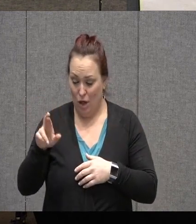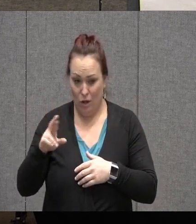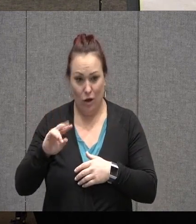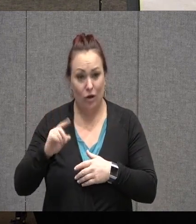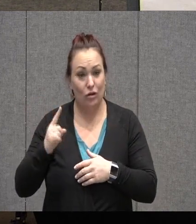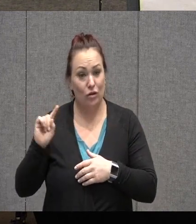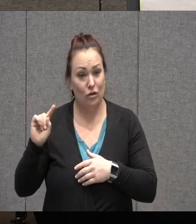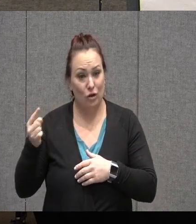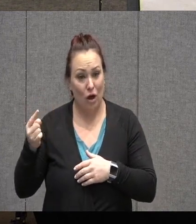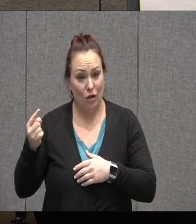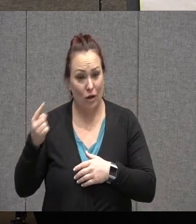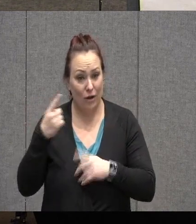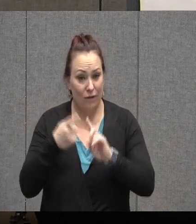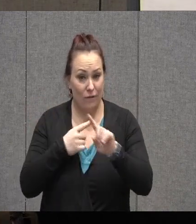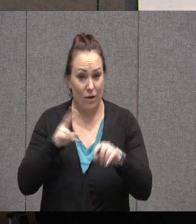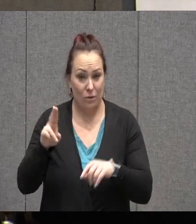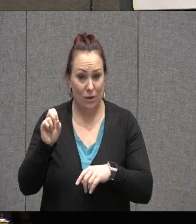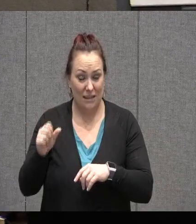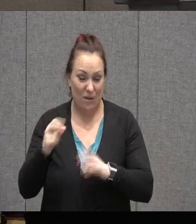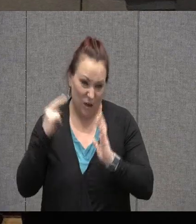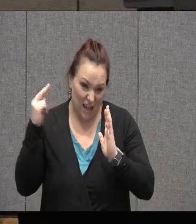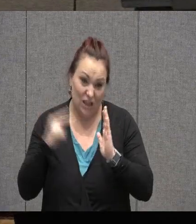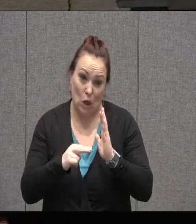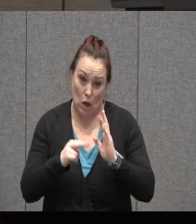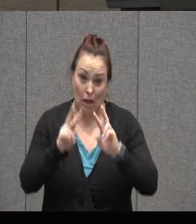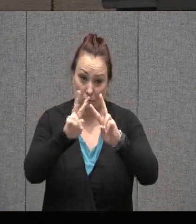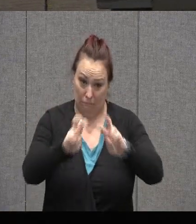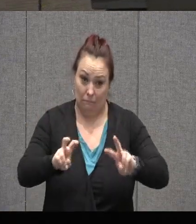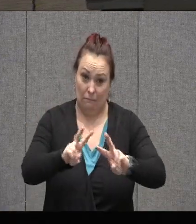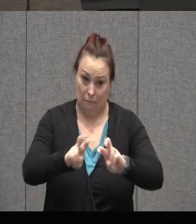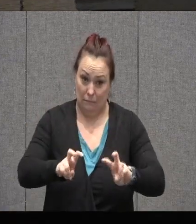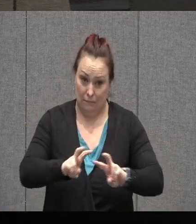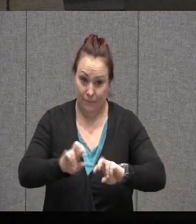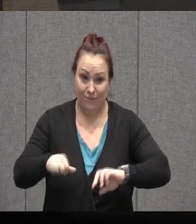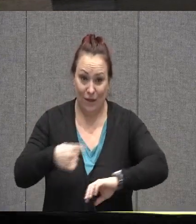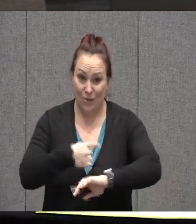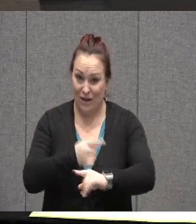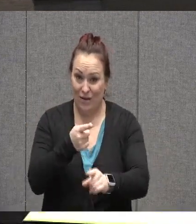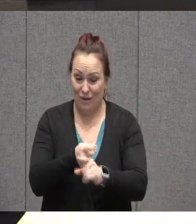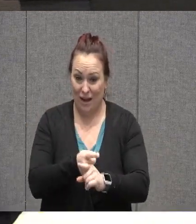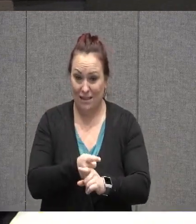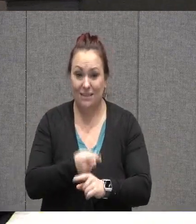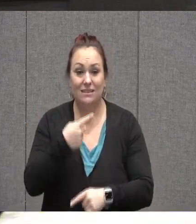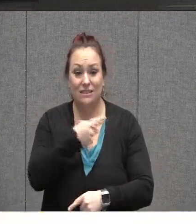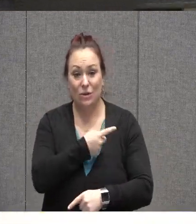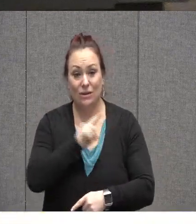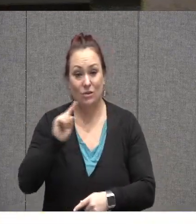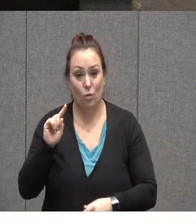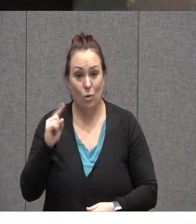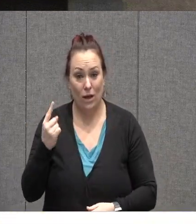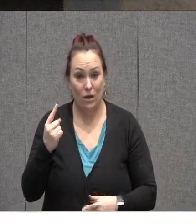We took a big long look at that the other day, didn't we? So, this is our $1 bill.